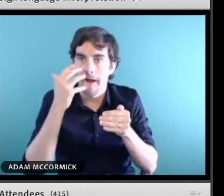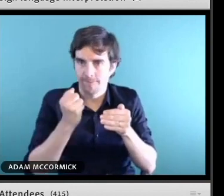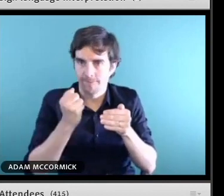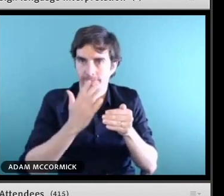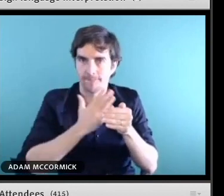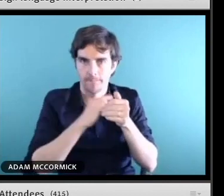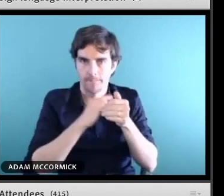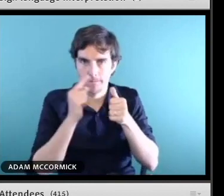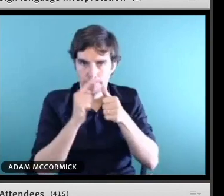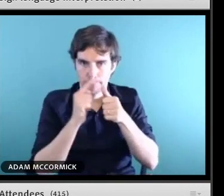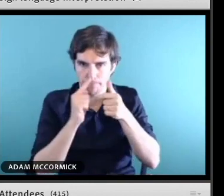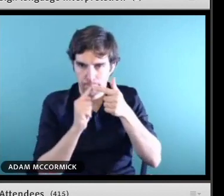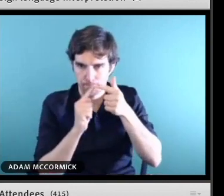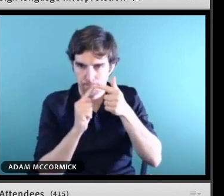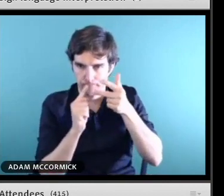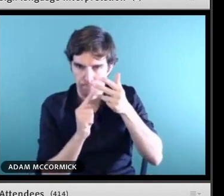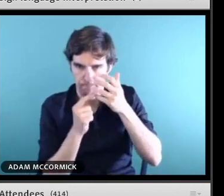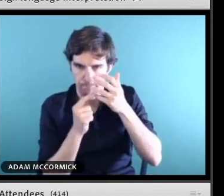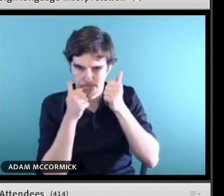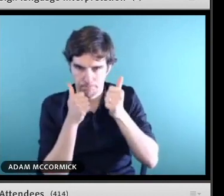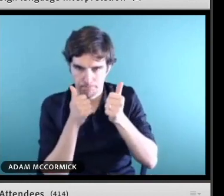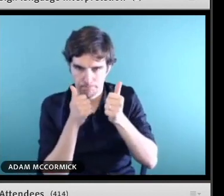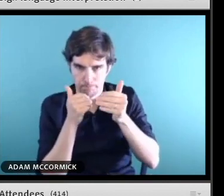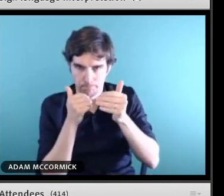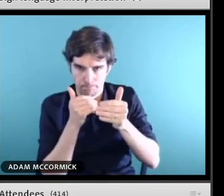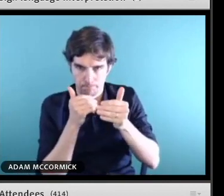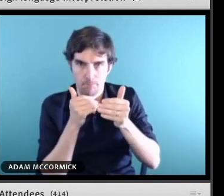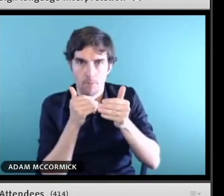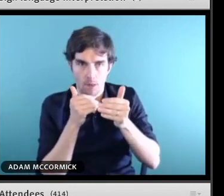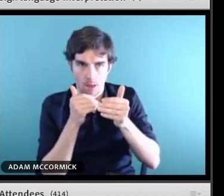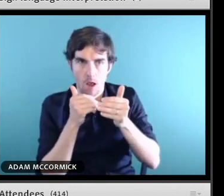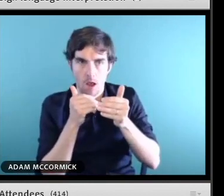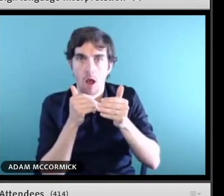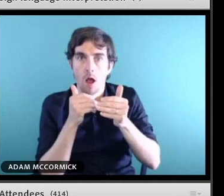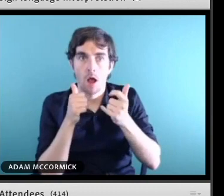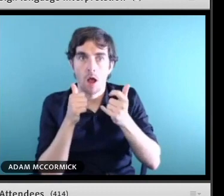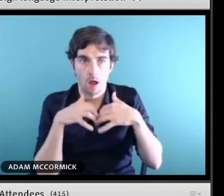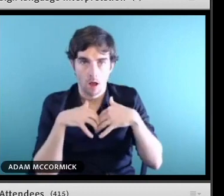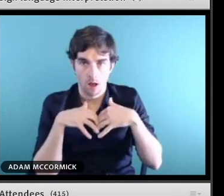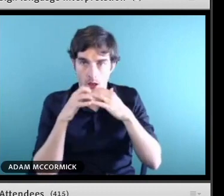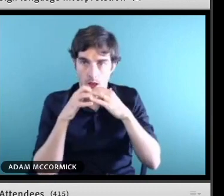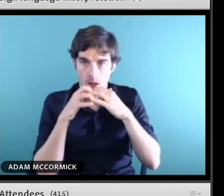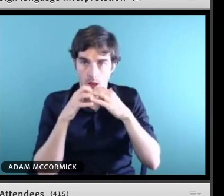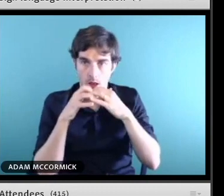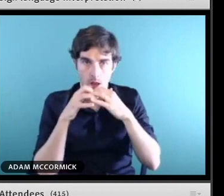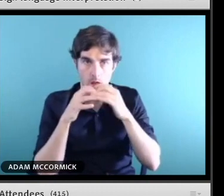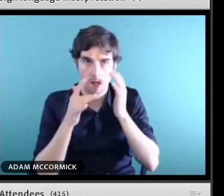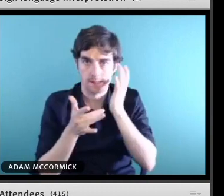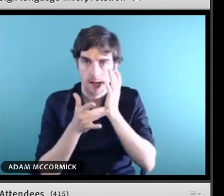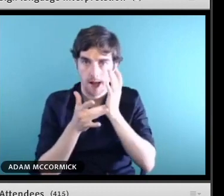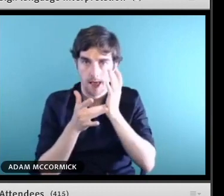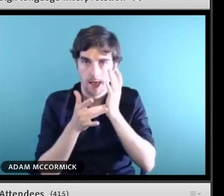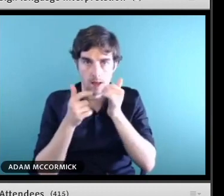and that's why because you can say we were leaving behind persons in context of mobility